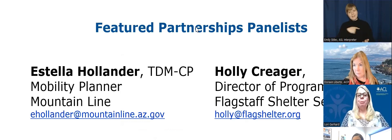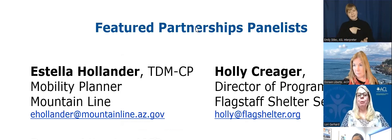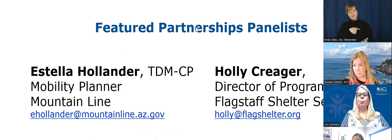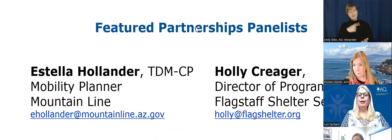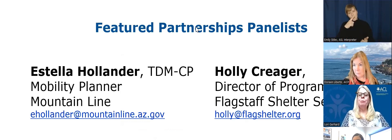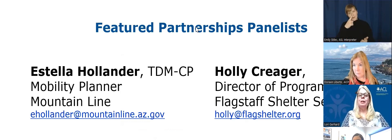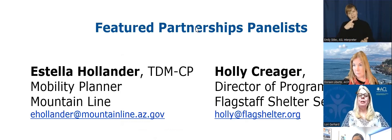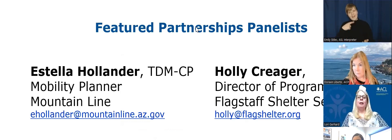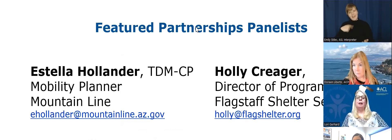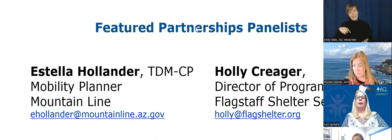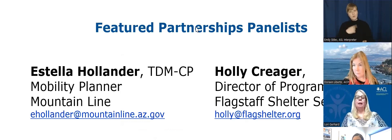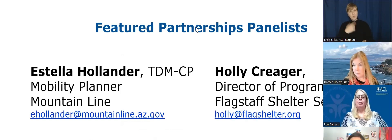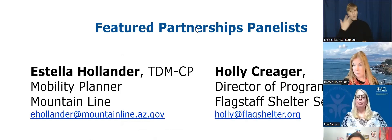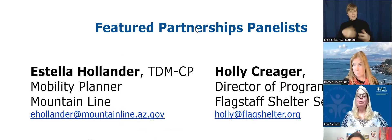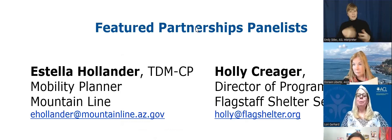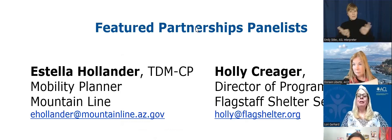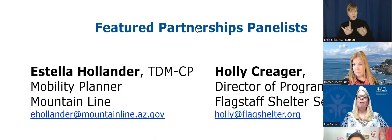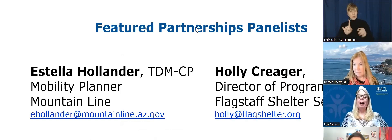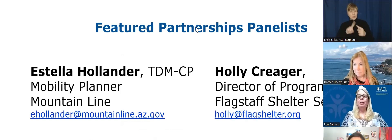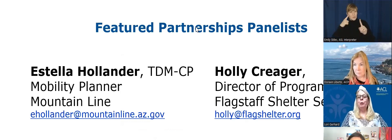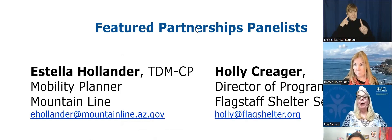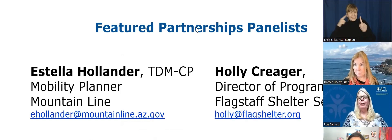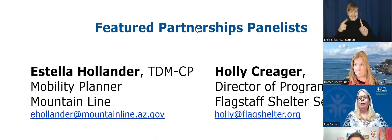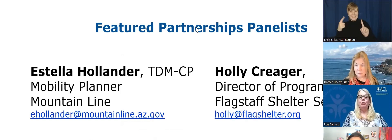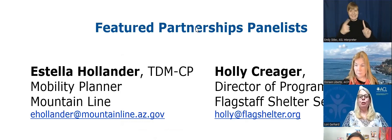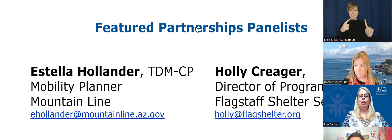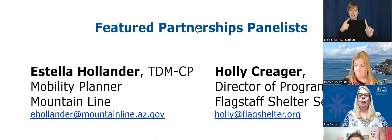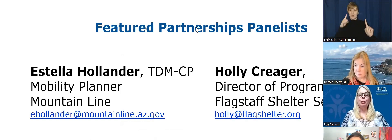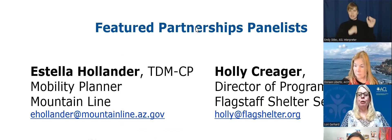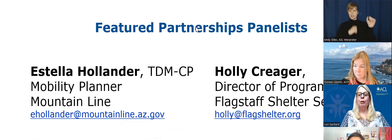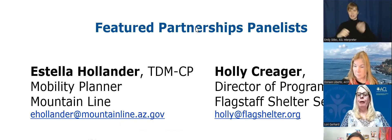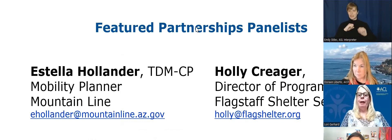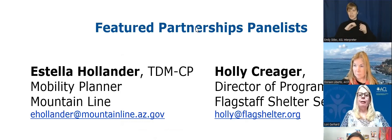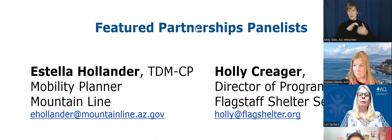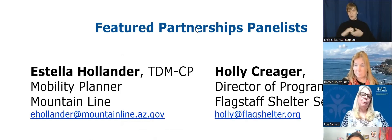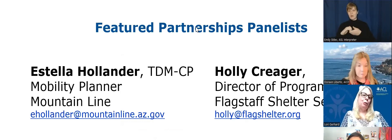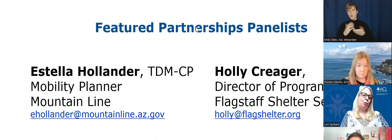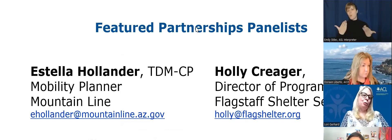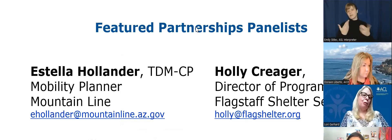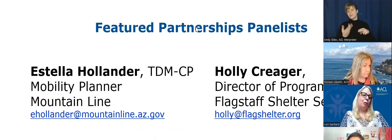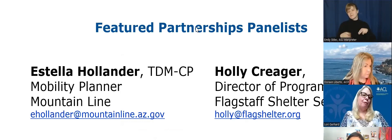and what has been the value added to your shelter and the people you serve?